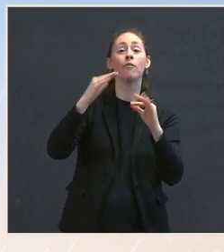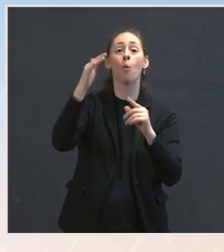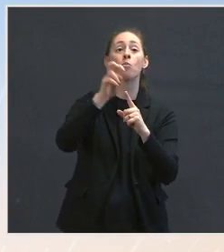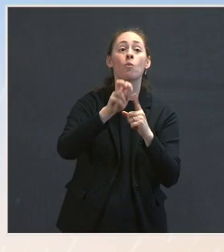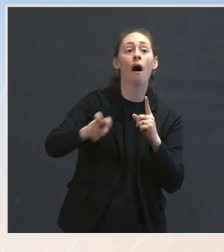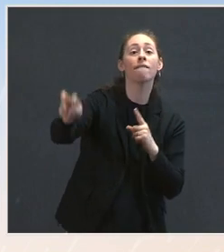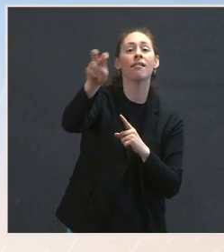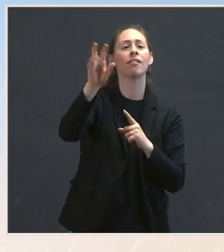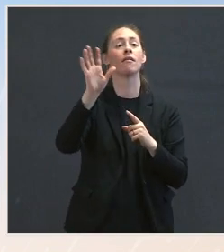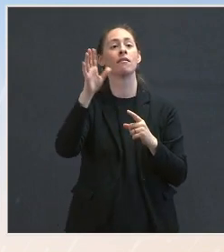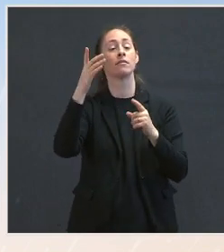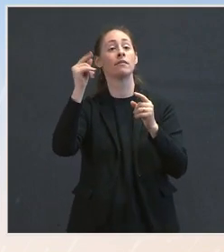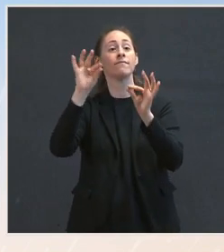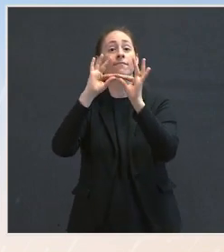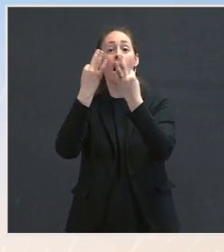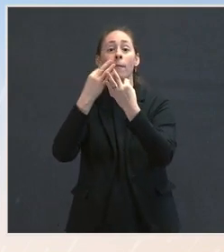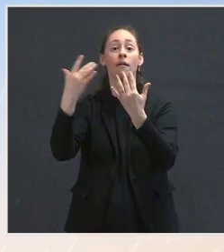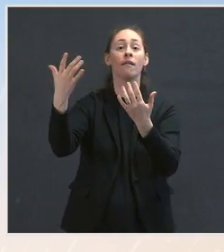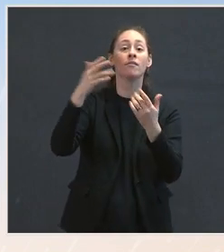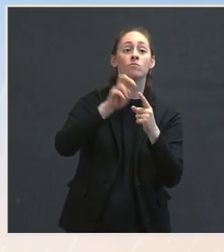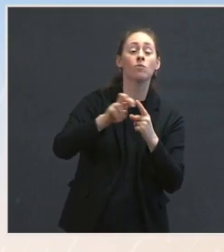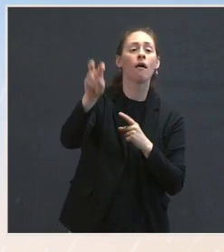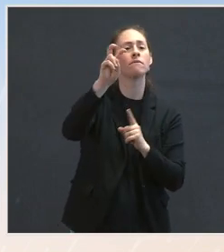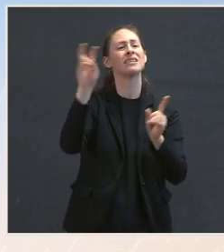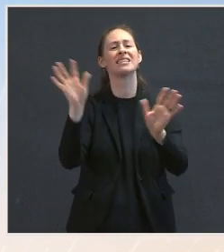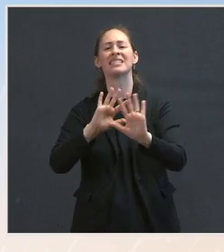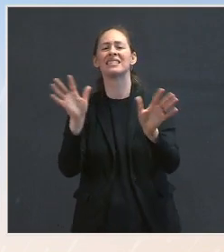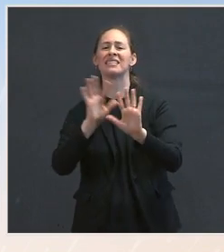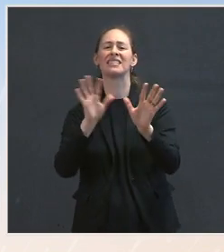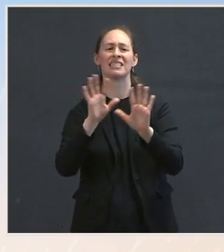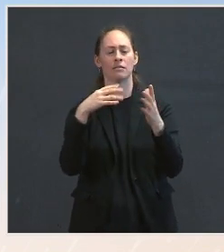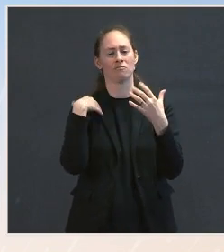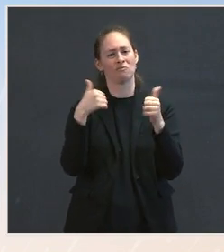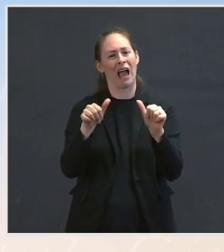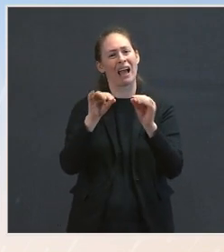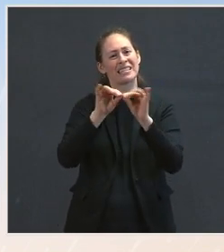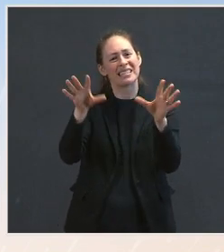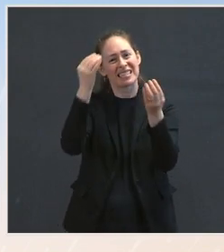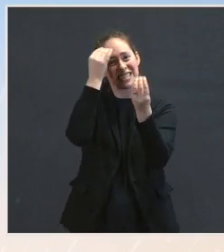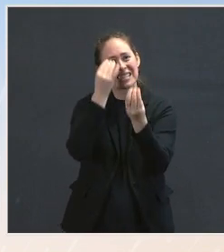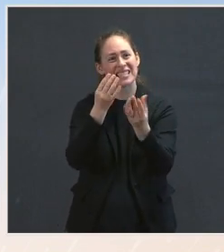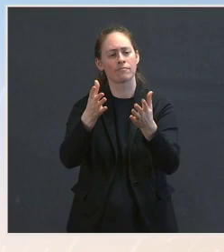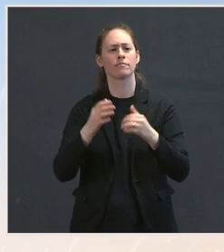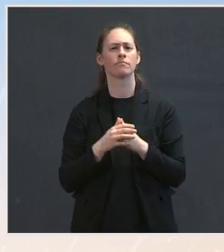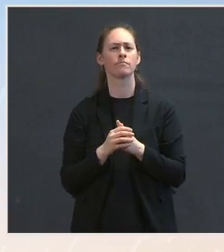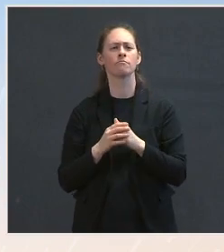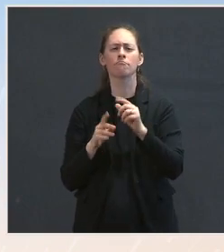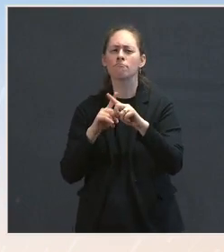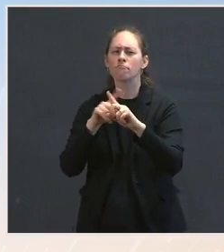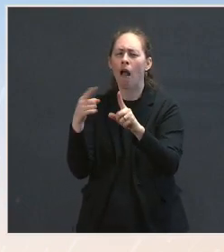And we'll continue to work to do that more. The Press: And when the President had half a dozen Republican lawmakers in the Oval Office yesterday,